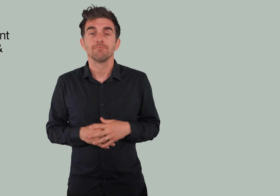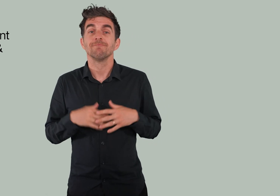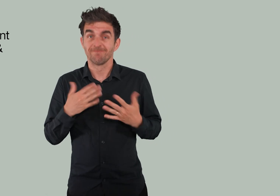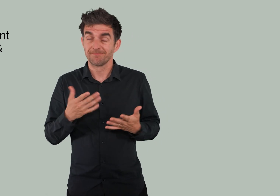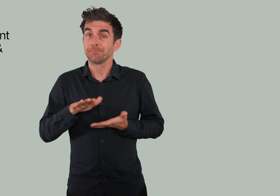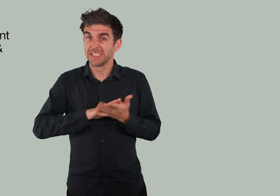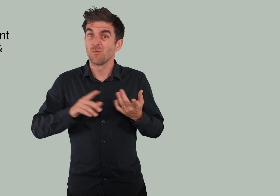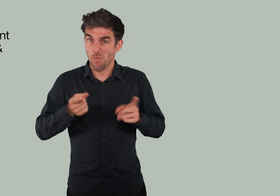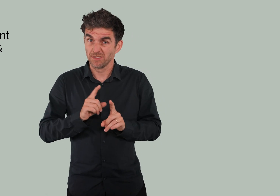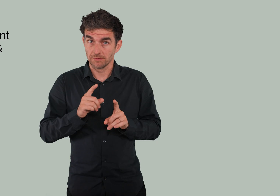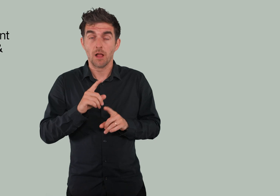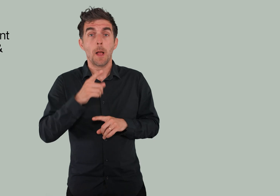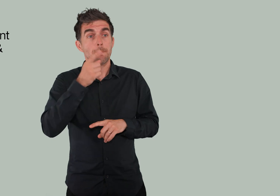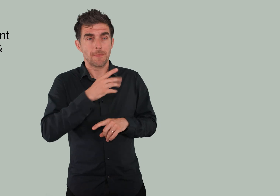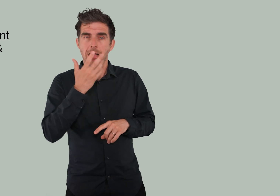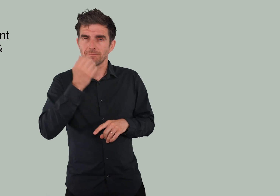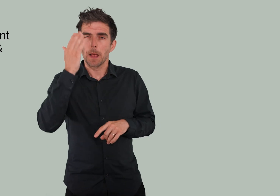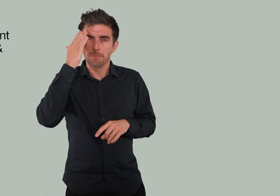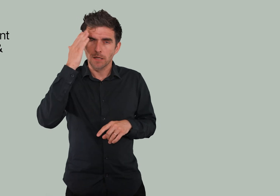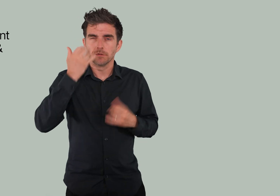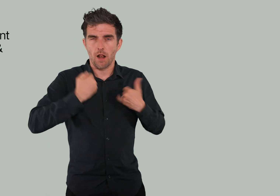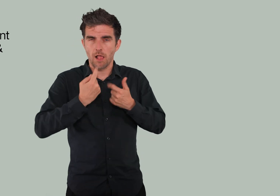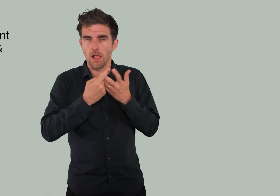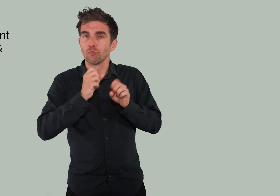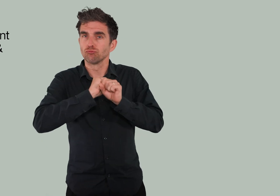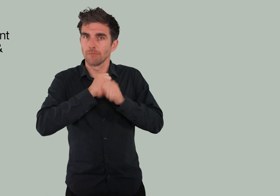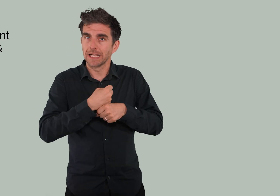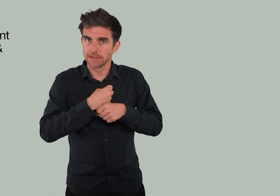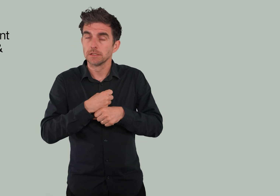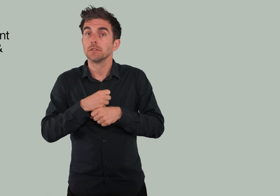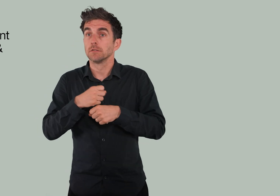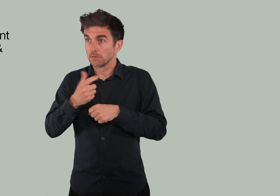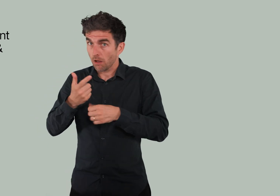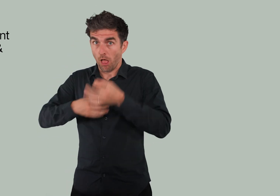This, in turn, can cause people with mental conditions stress, as it detracts